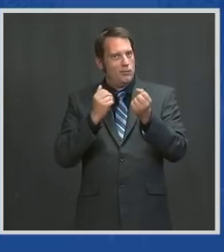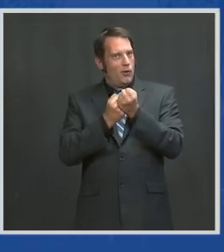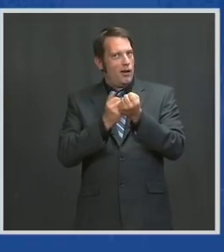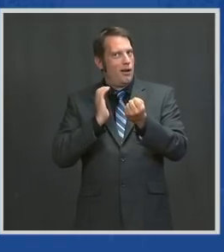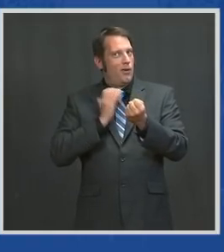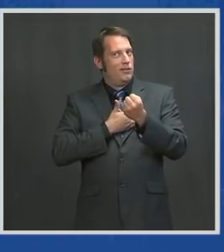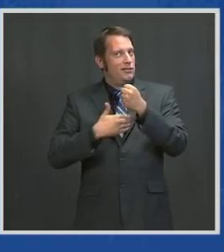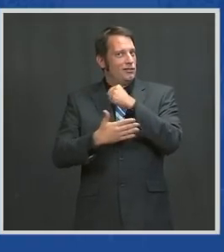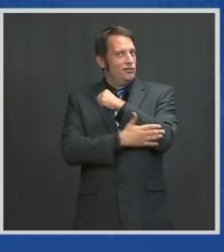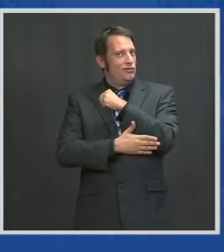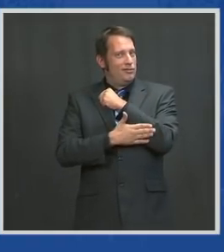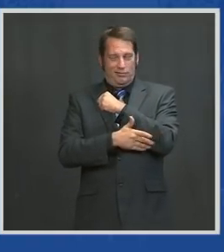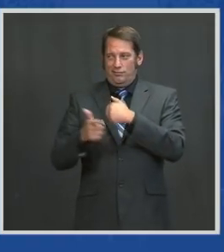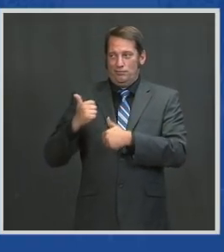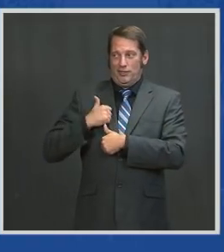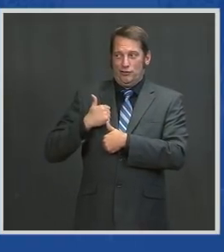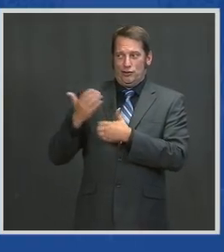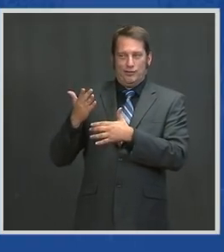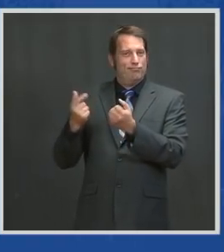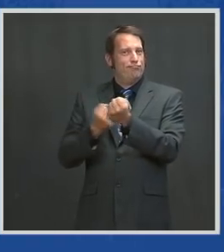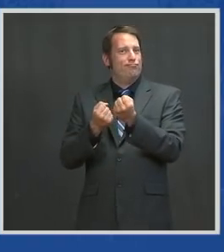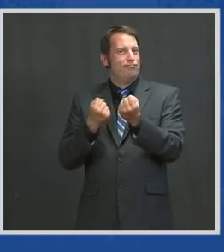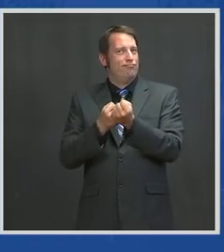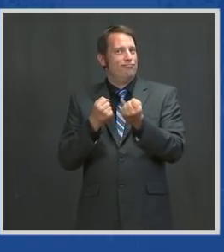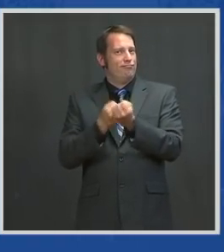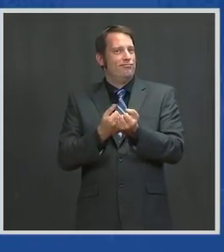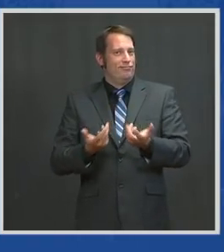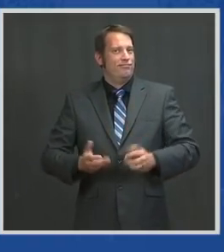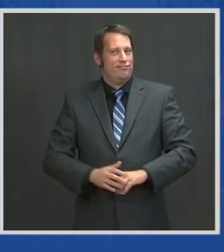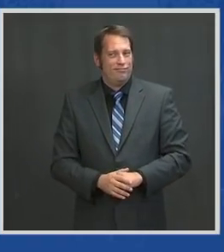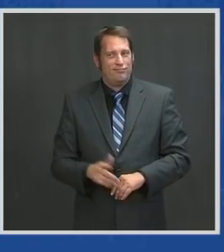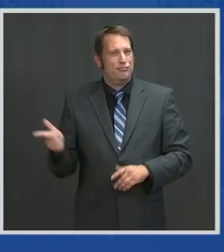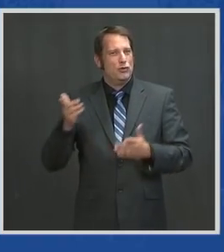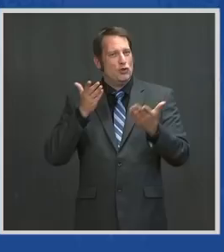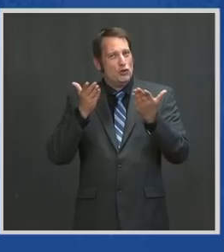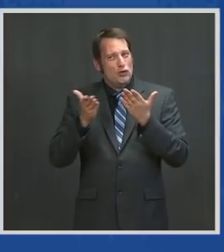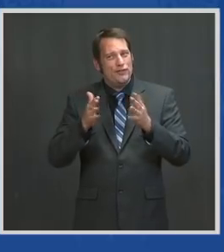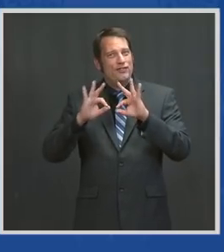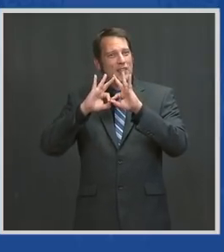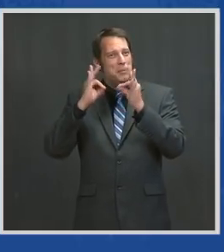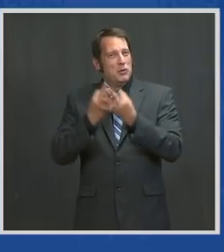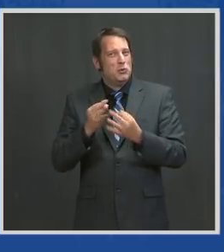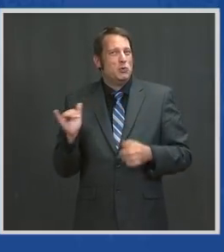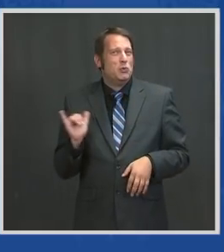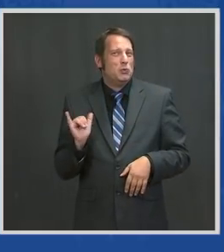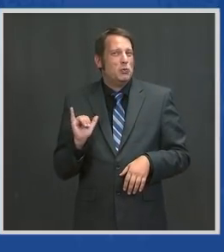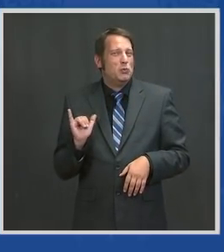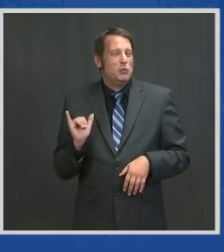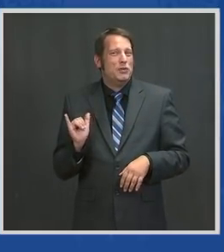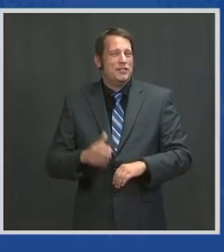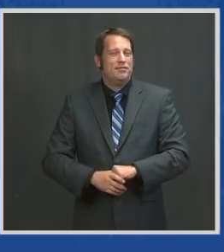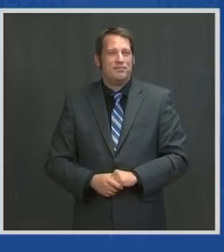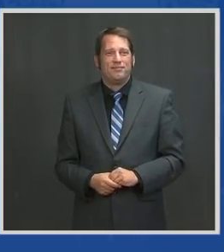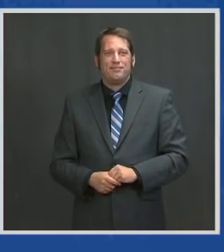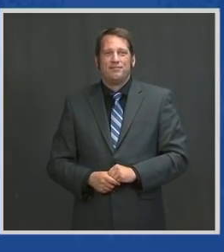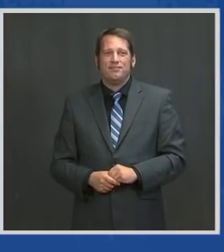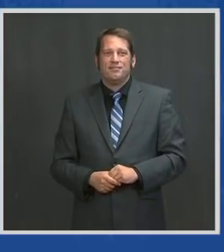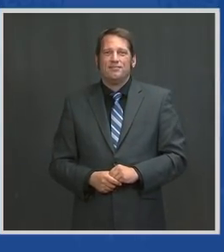When you serve, your families serve, too. That's why supporting the physical,